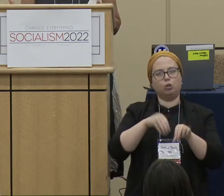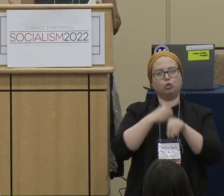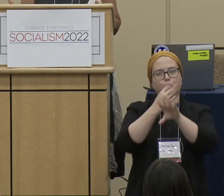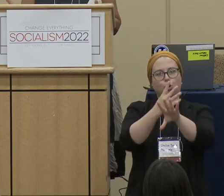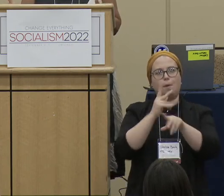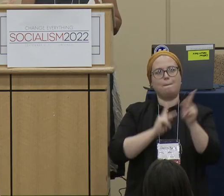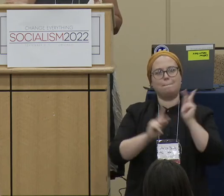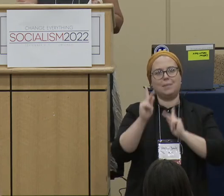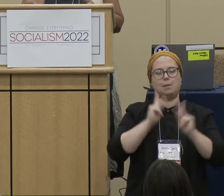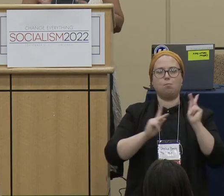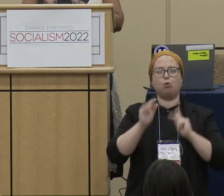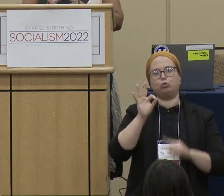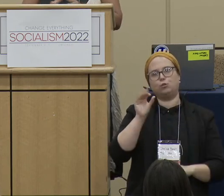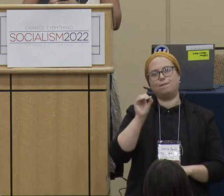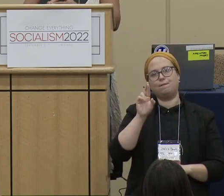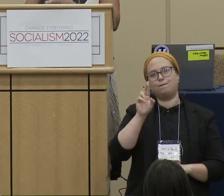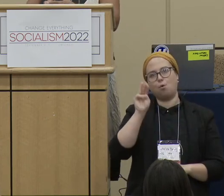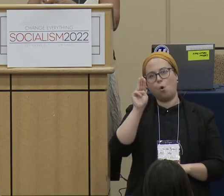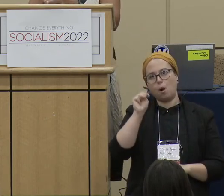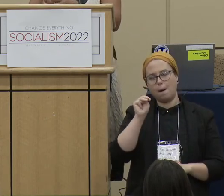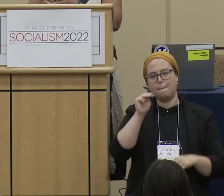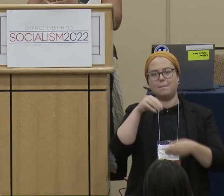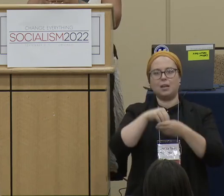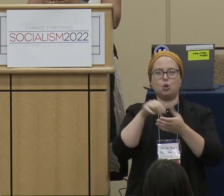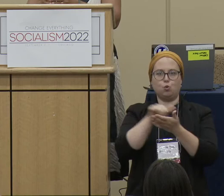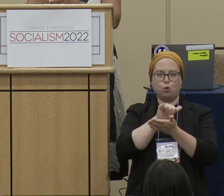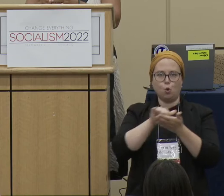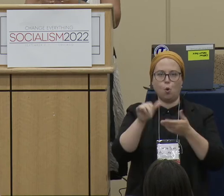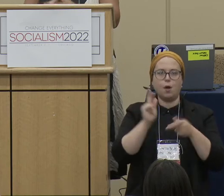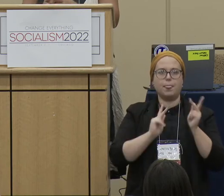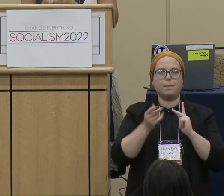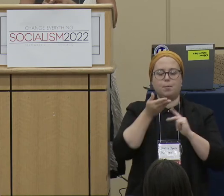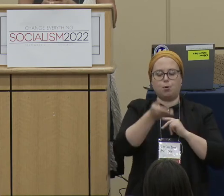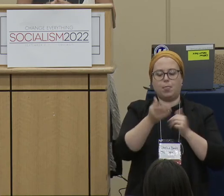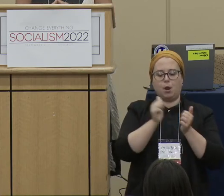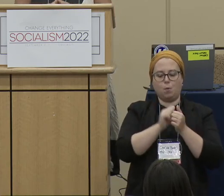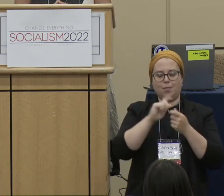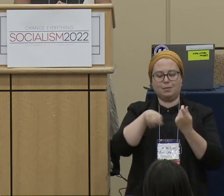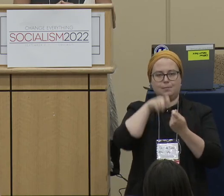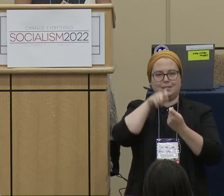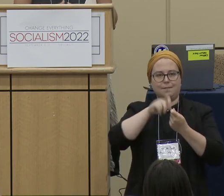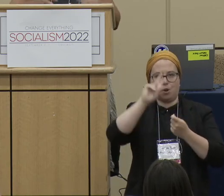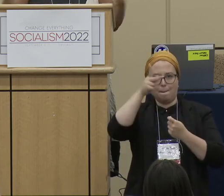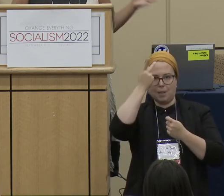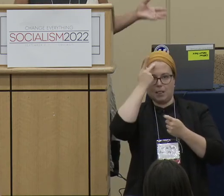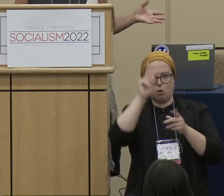Zoom, but the People's Forum in New York is a good model for that . There are people there with a particular political